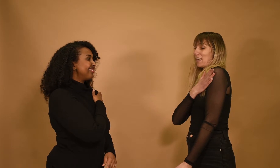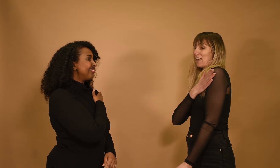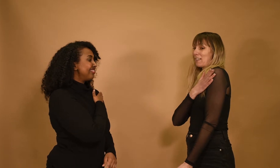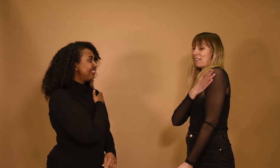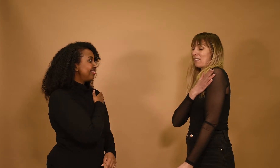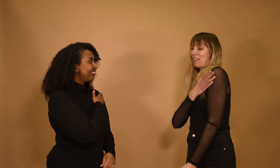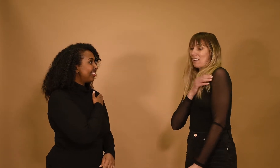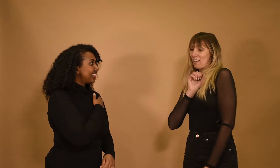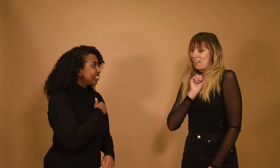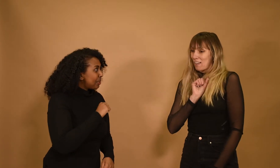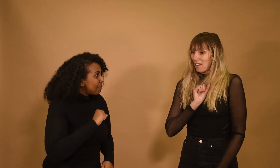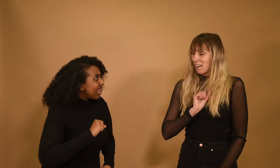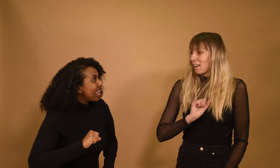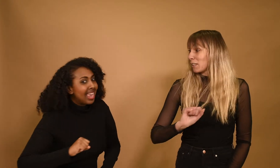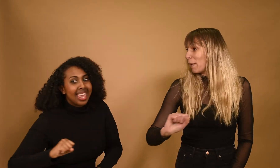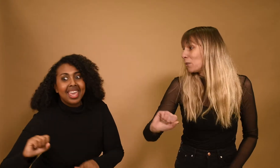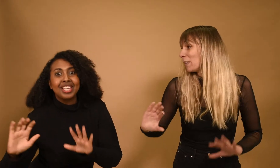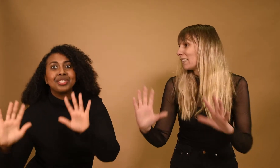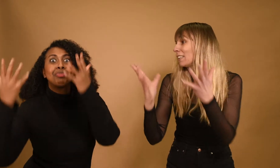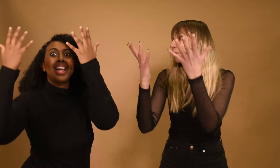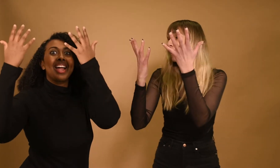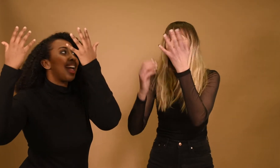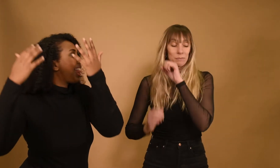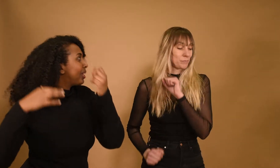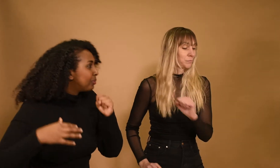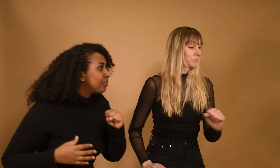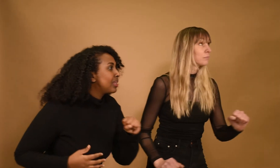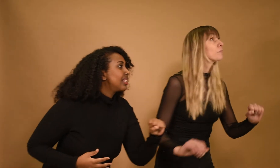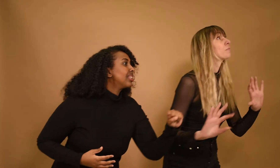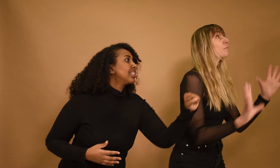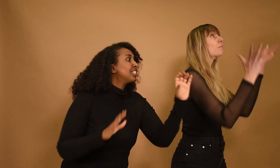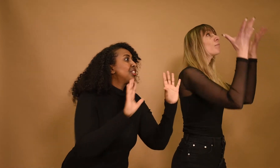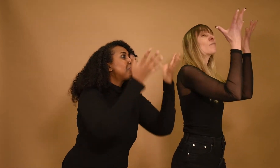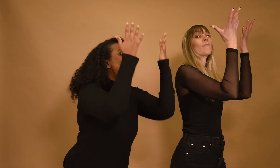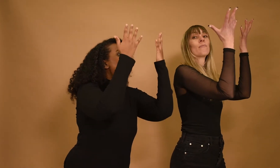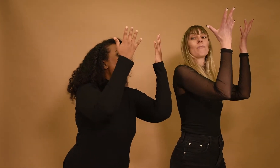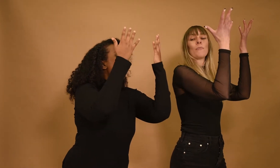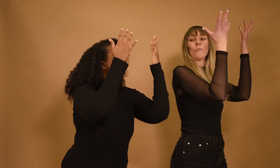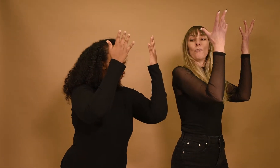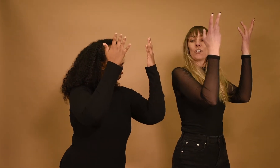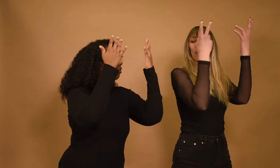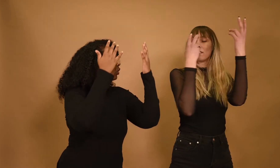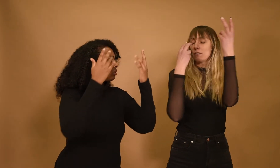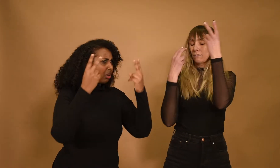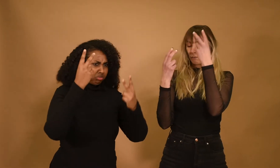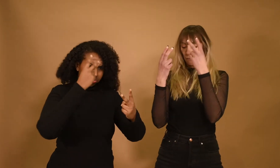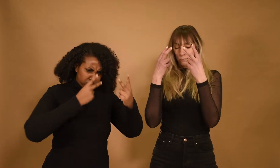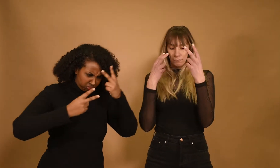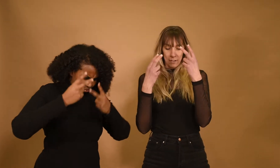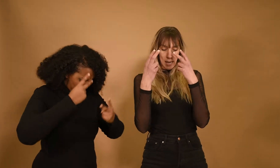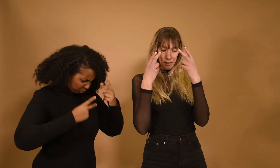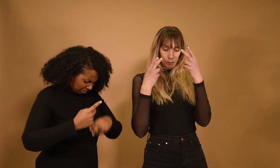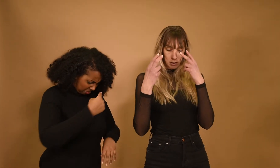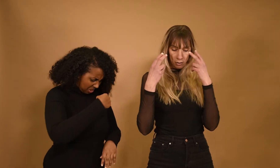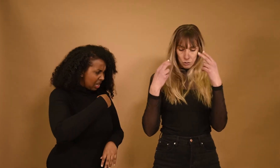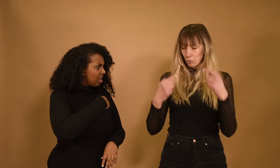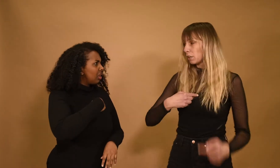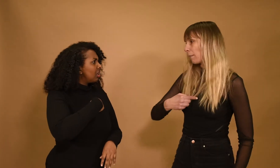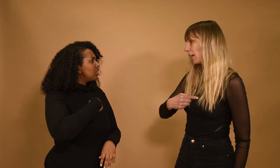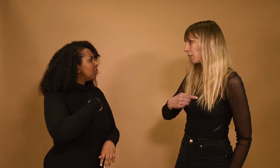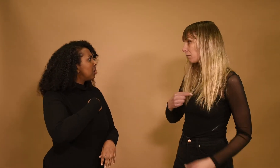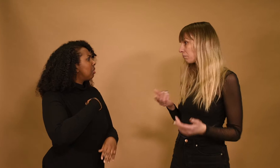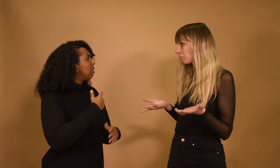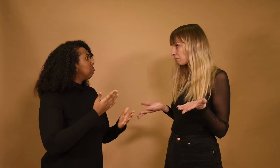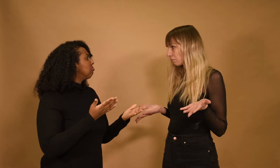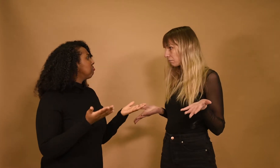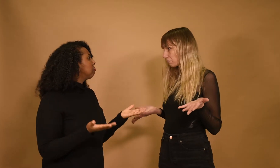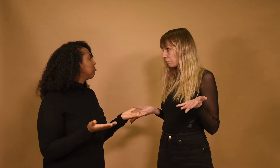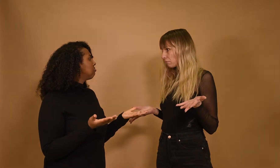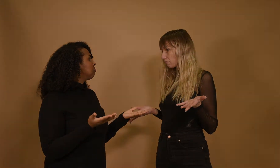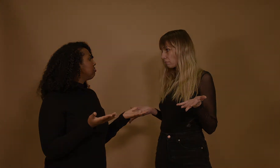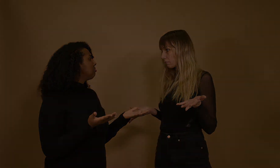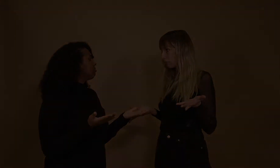If I join in on this children's game, will they look for me?